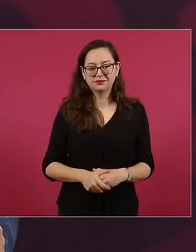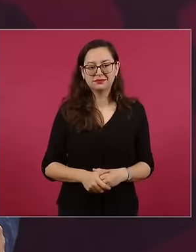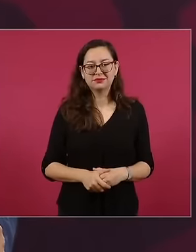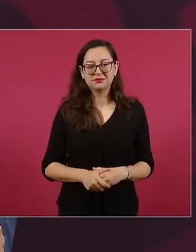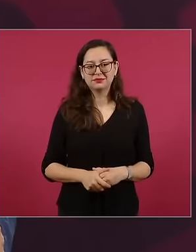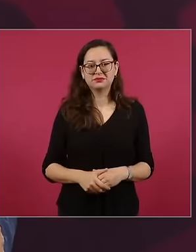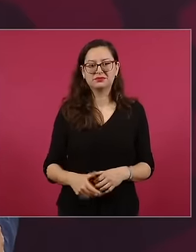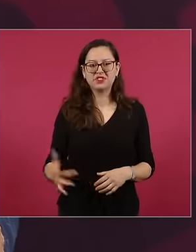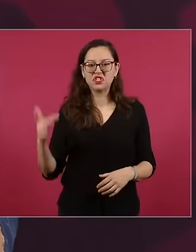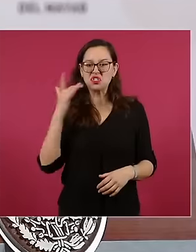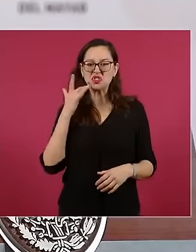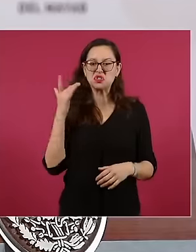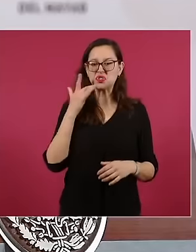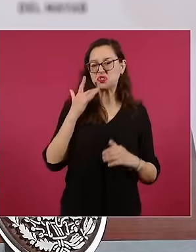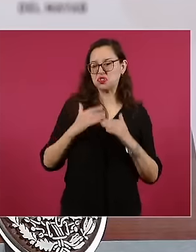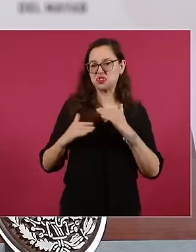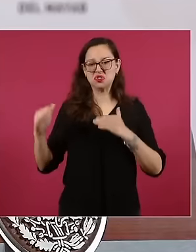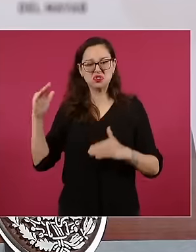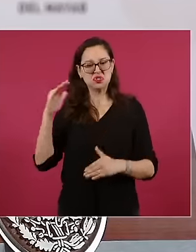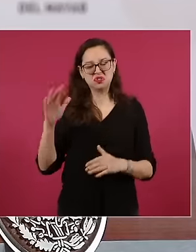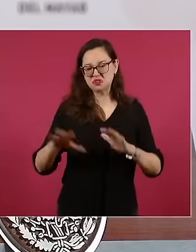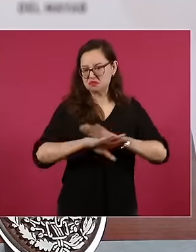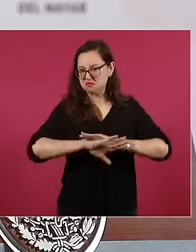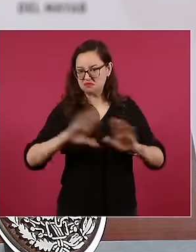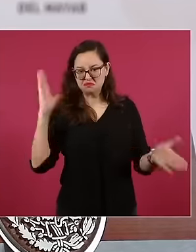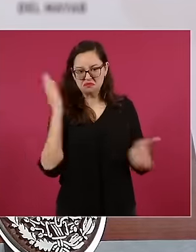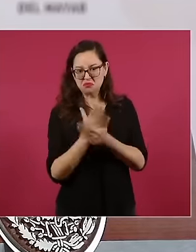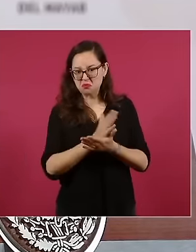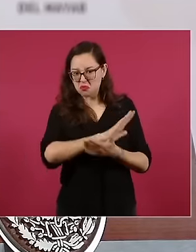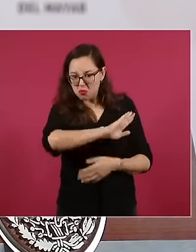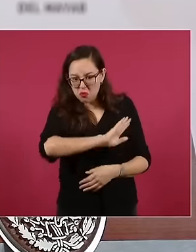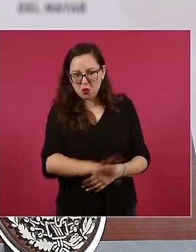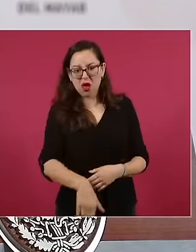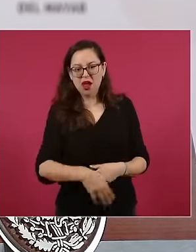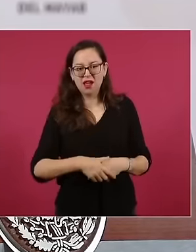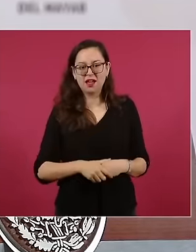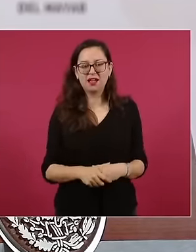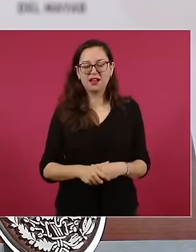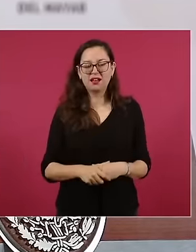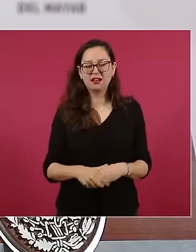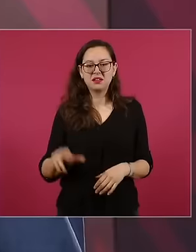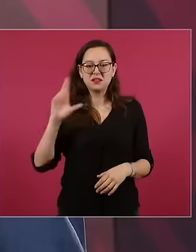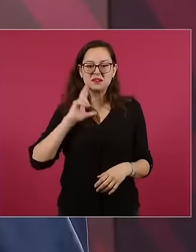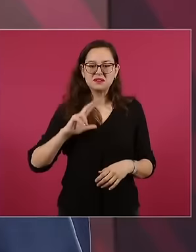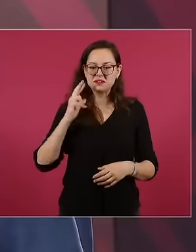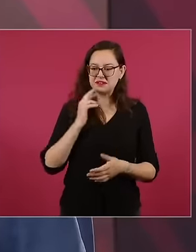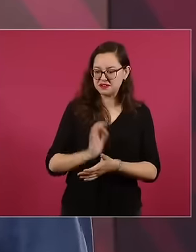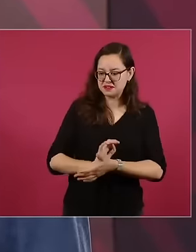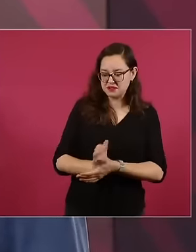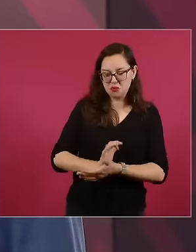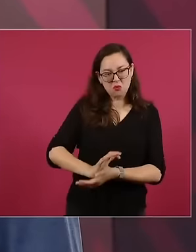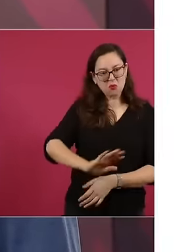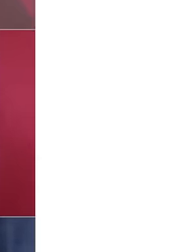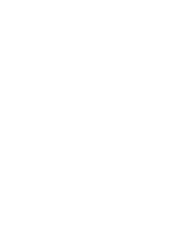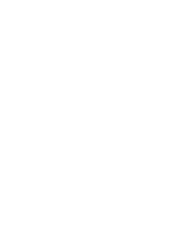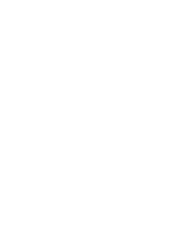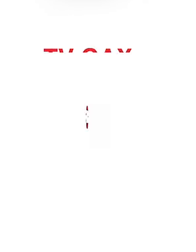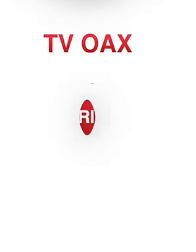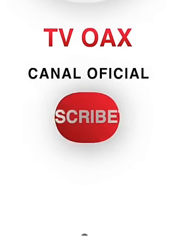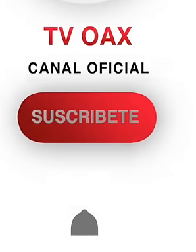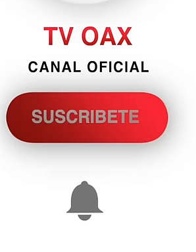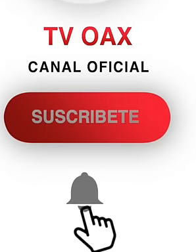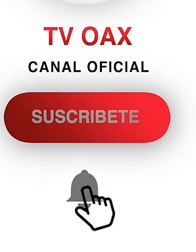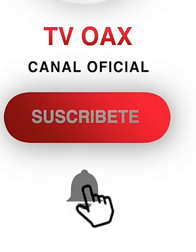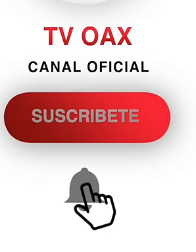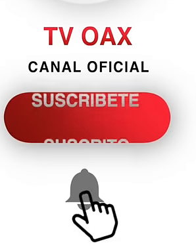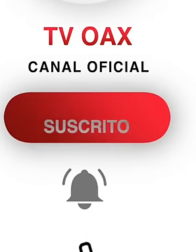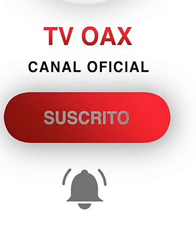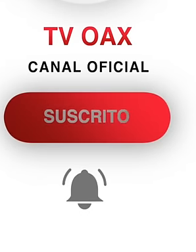classism dies and racism dies and then the living followed